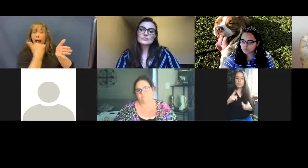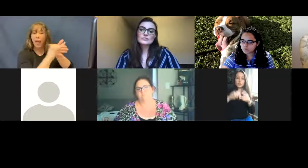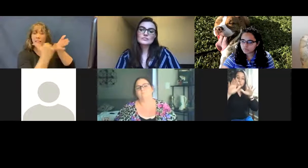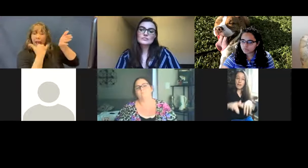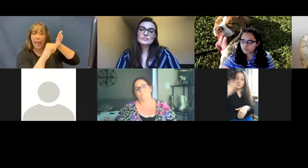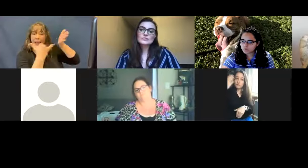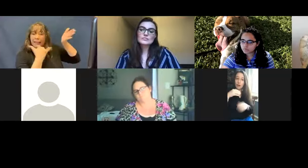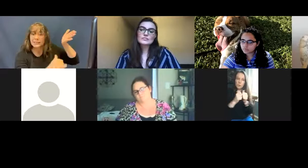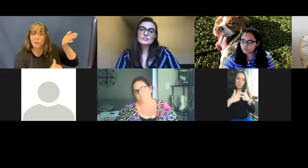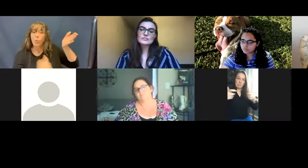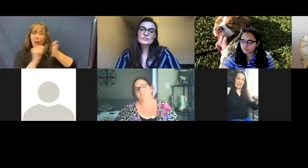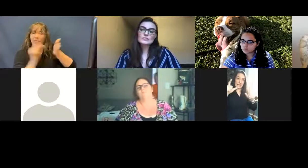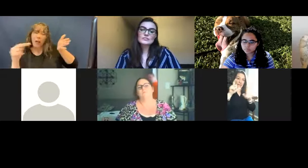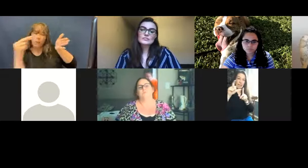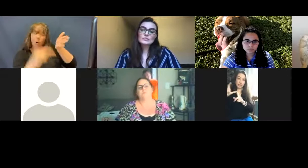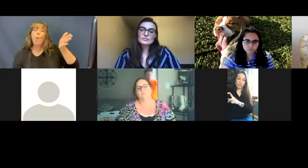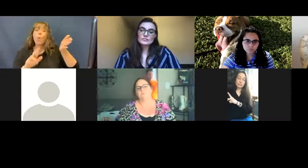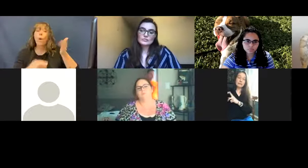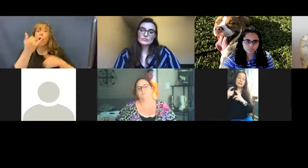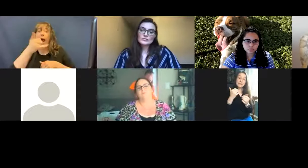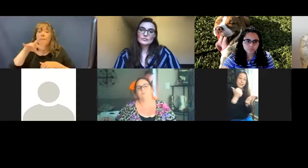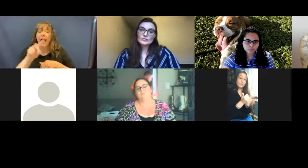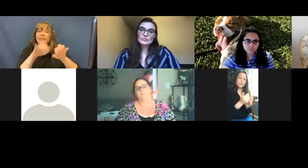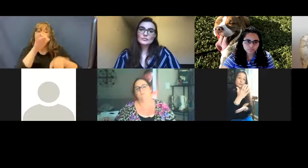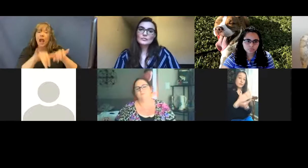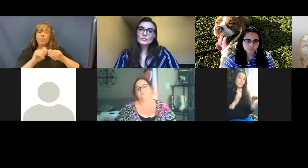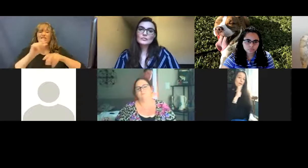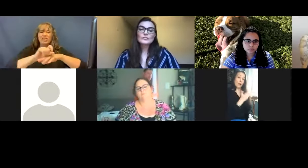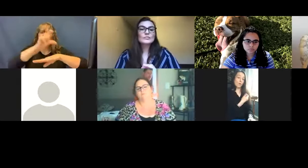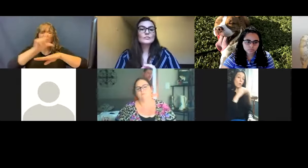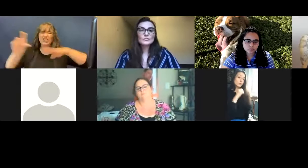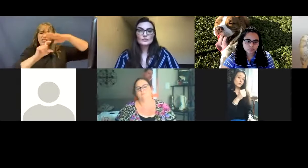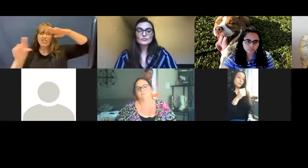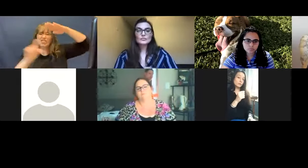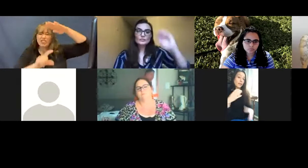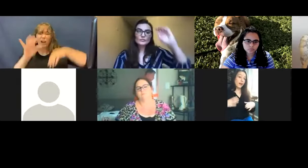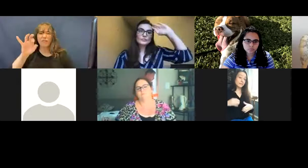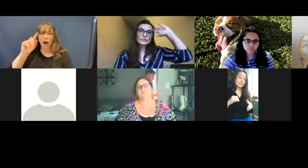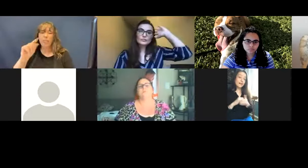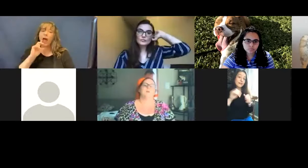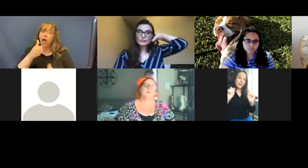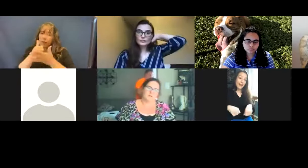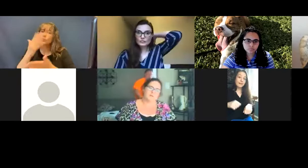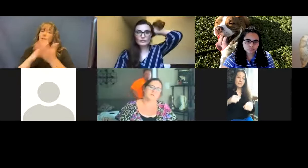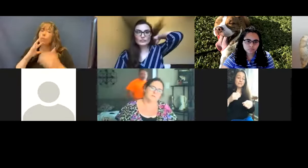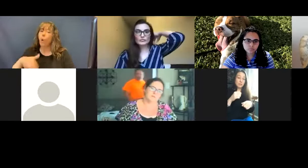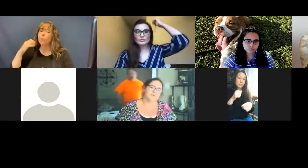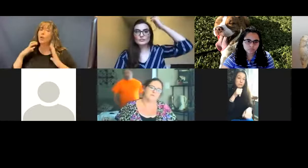to type in front with big letters is helpful to some of our older clients that can they're